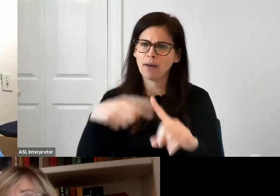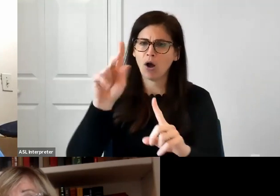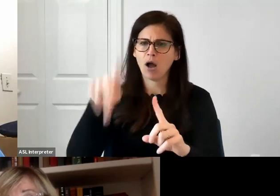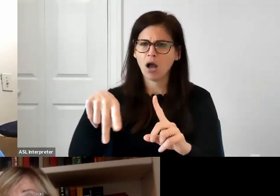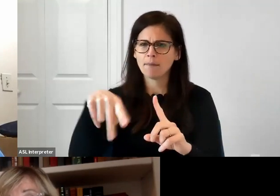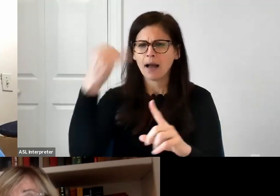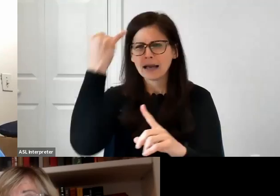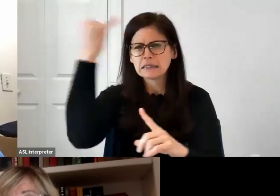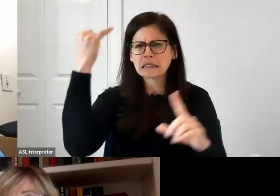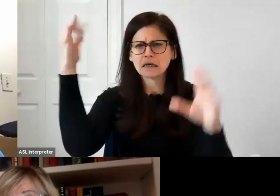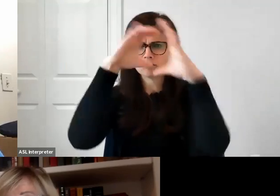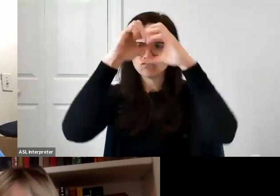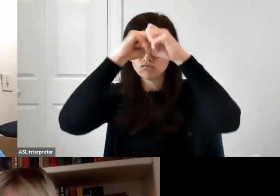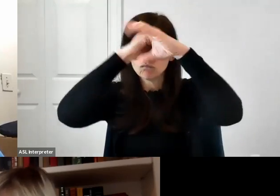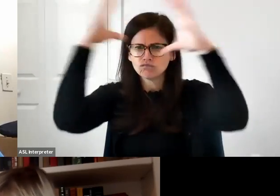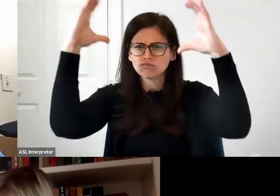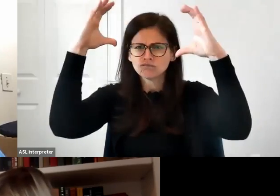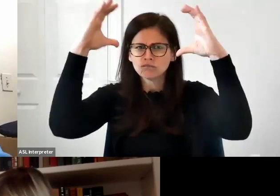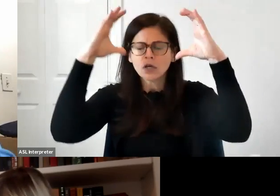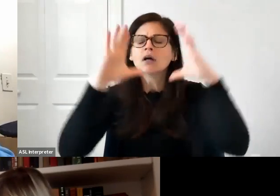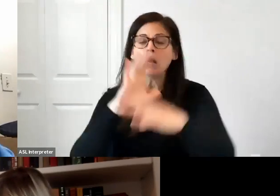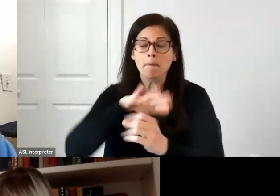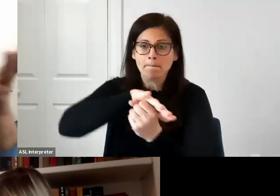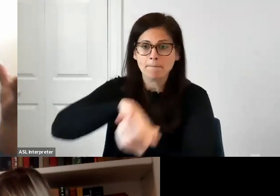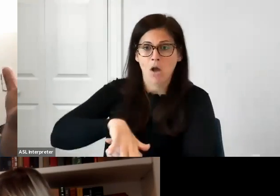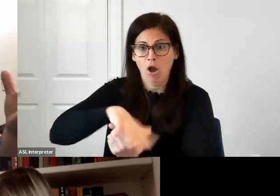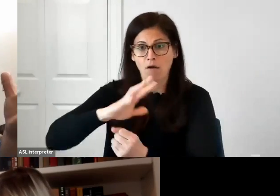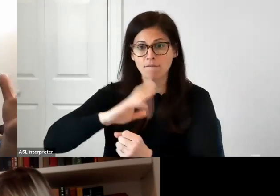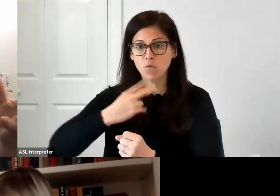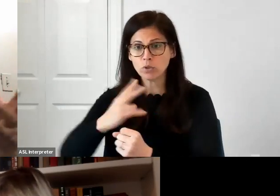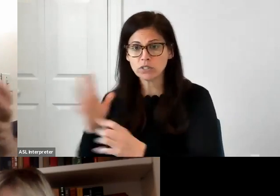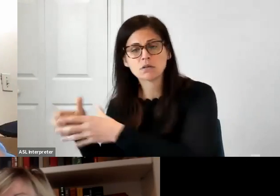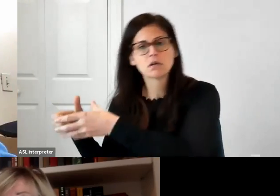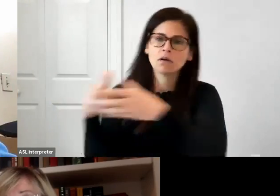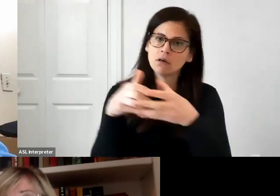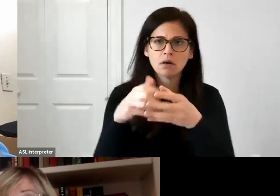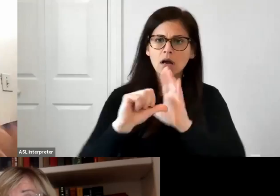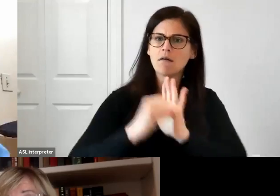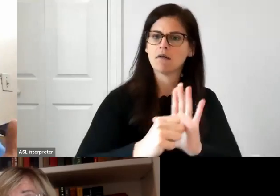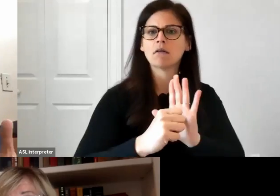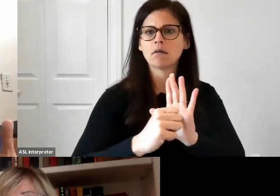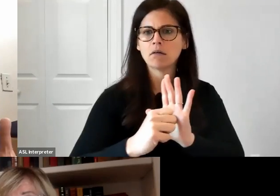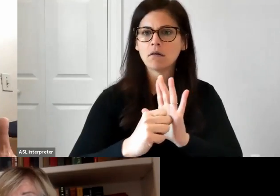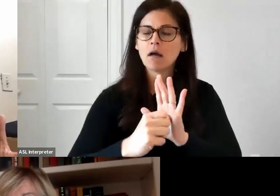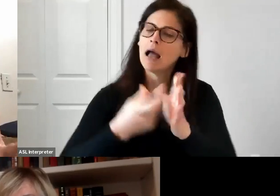of centering marginalized voices and amplifying them and responding to them.